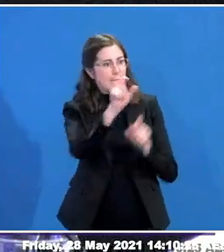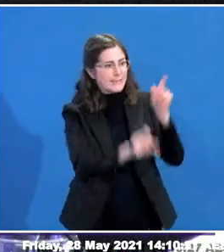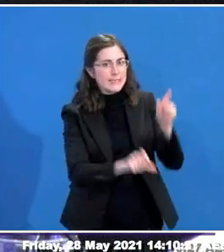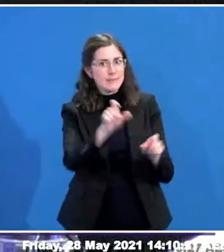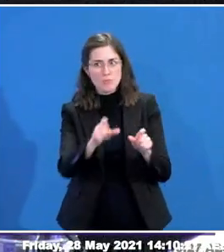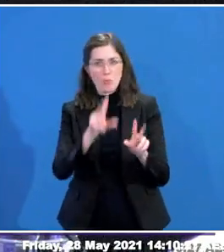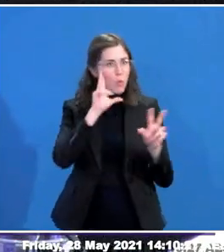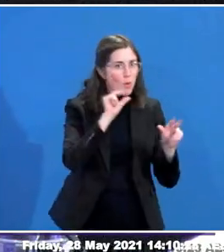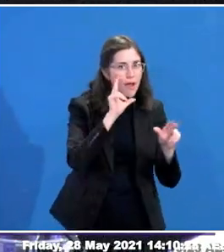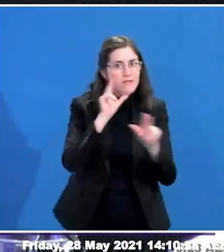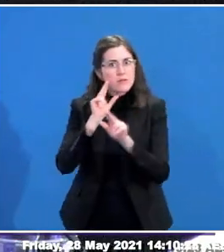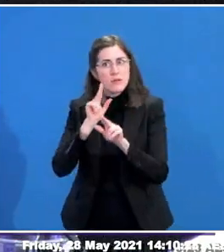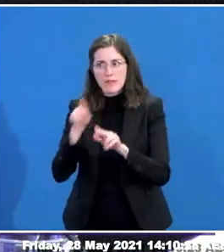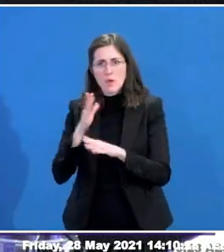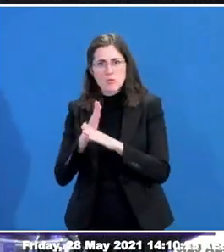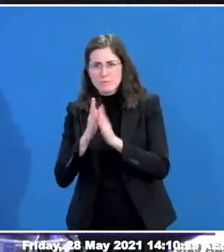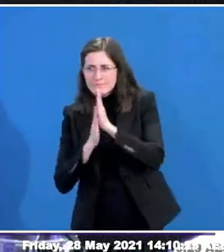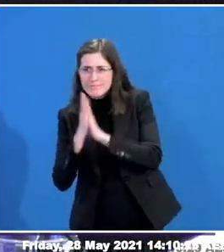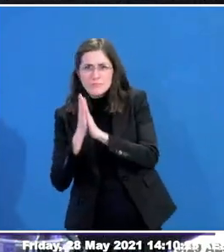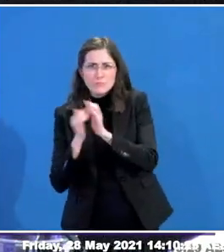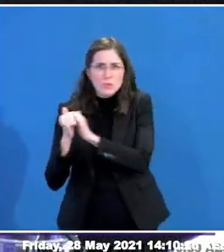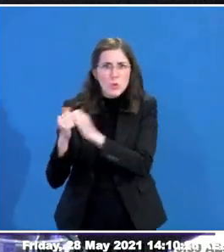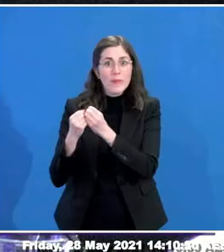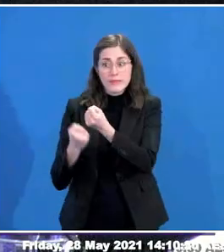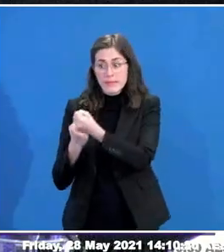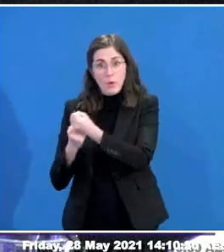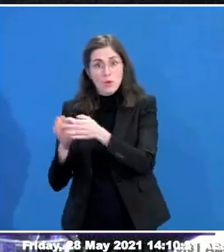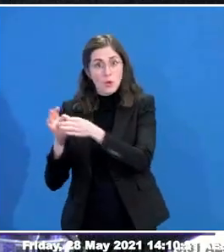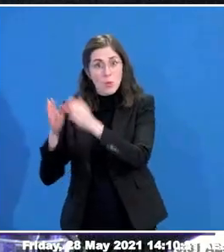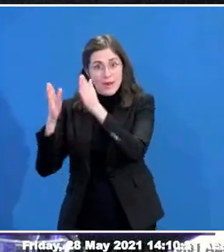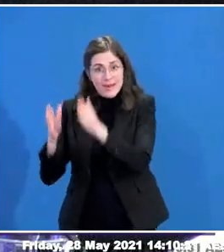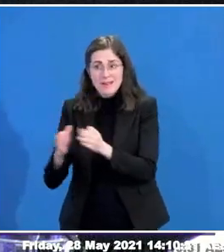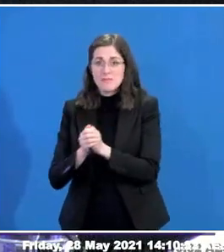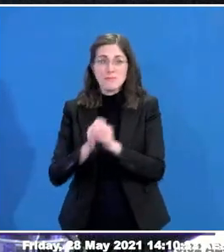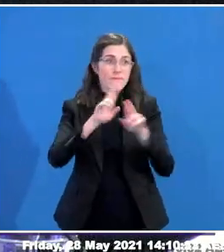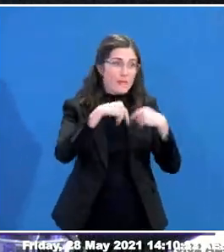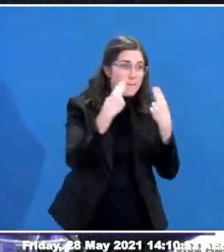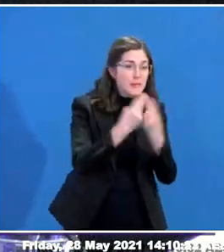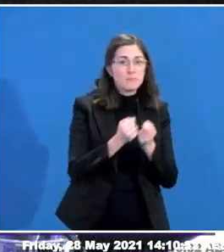closely with the support coordinators, the families, their nominees, to manage